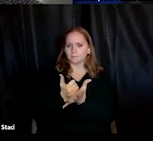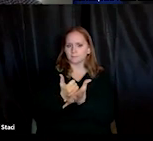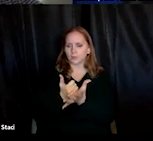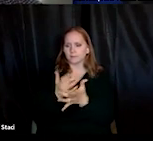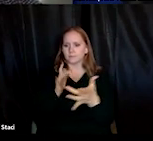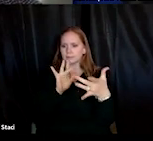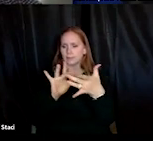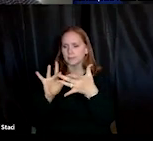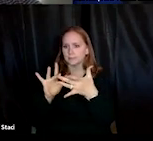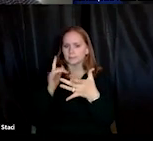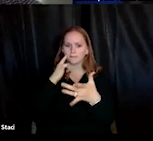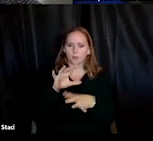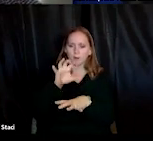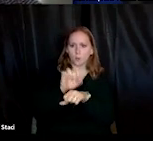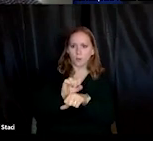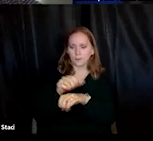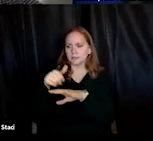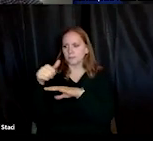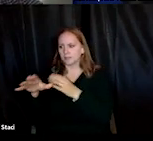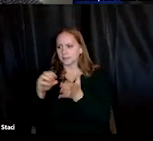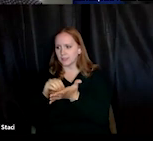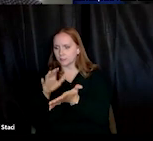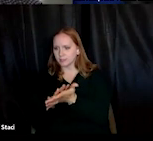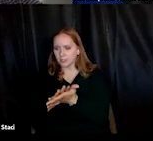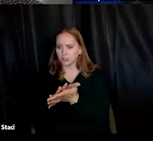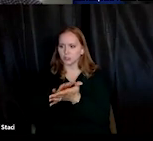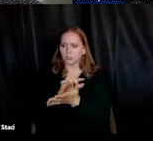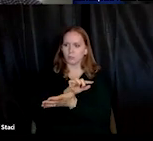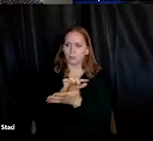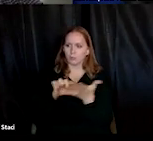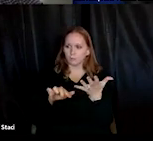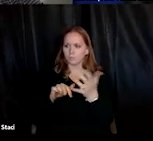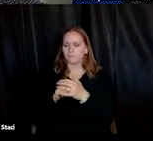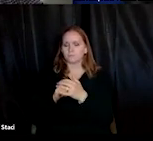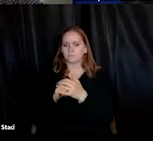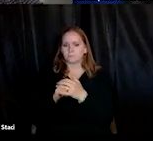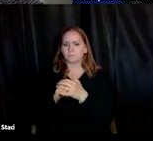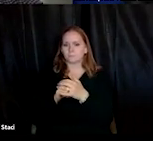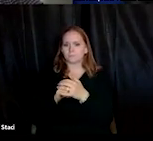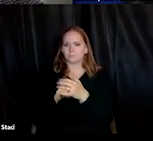for appointments, submitting documentation, and going through with some of the appointments